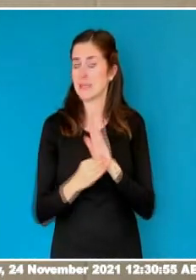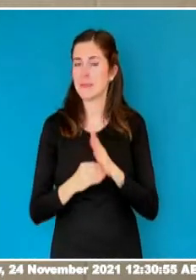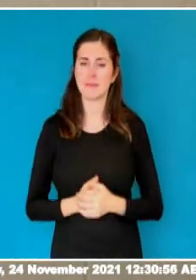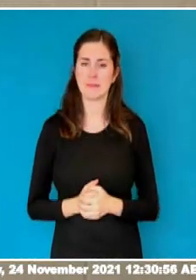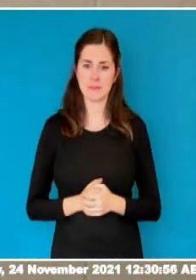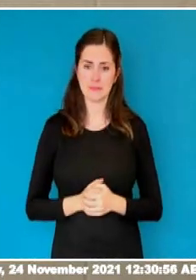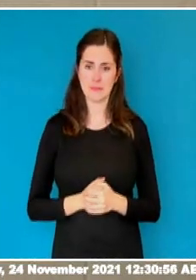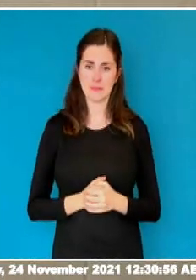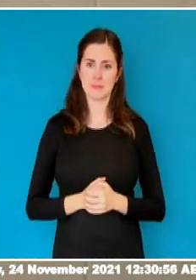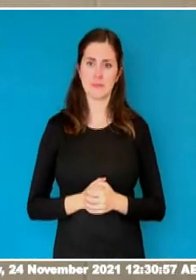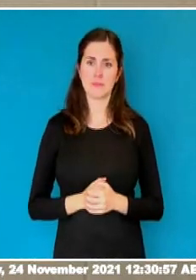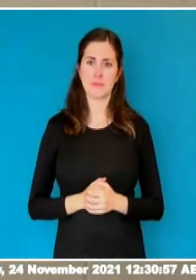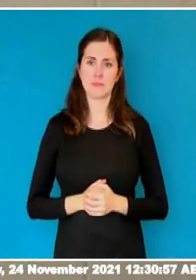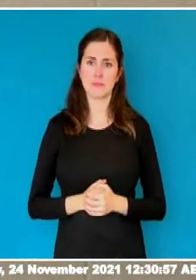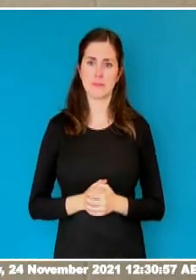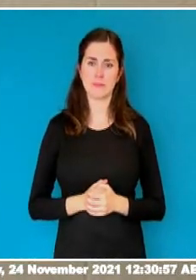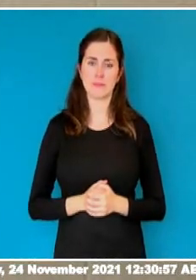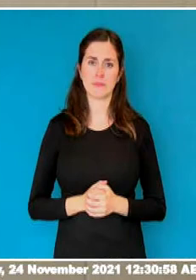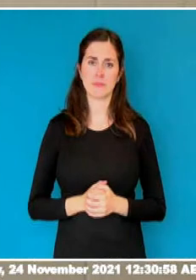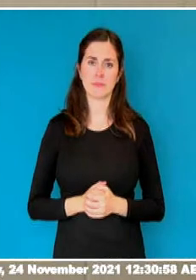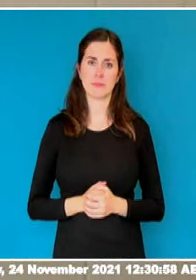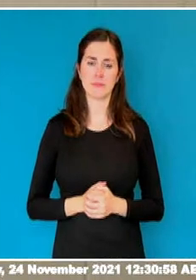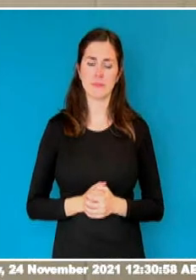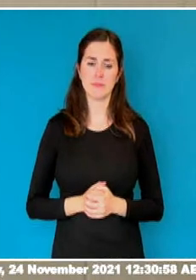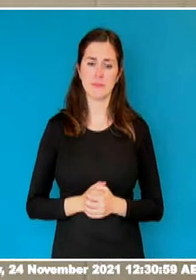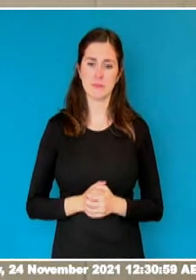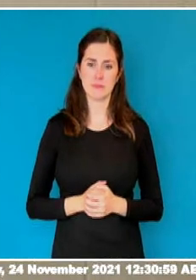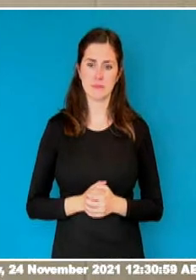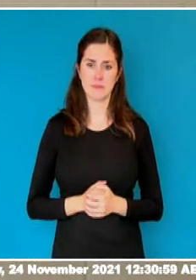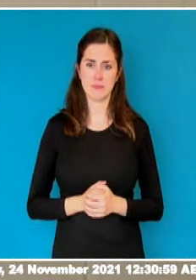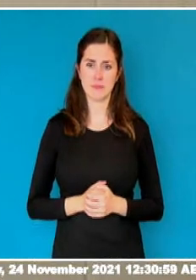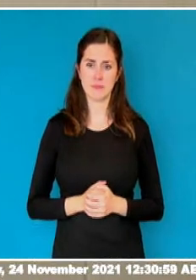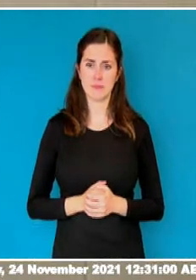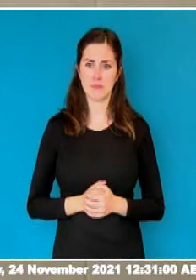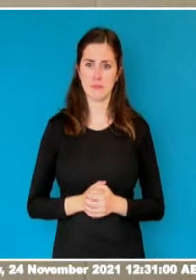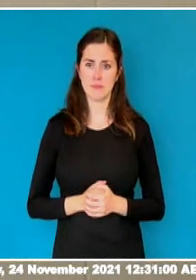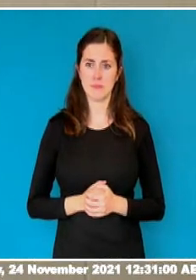Counsel. Thank you. MS DOWSETT: So just on the review, since you've brought it up, the